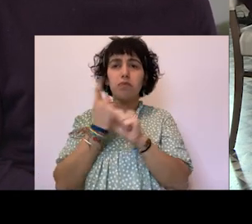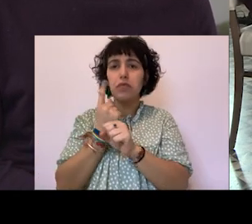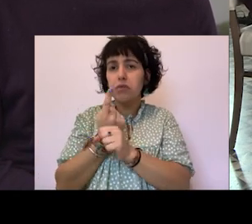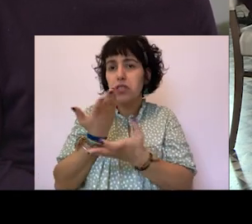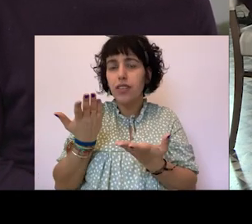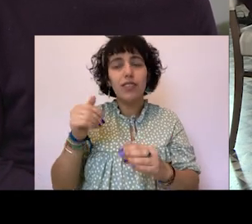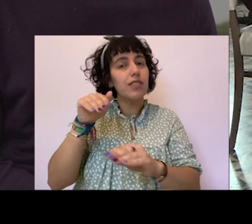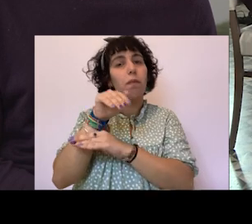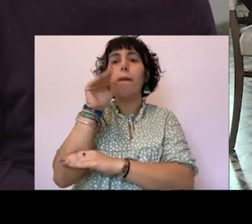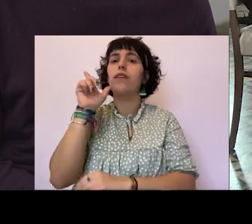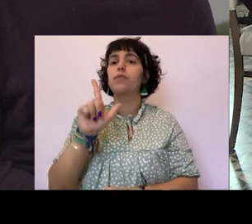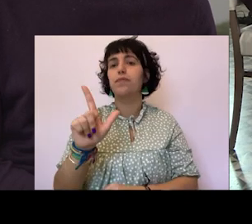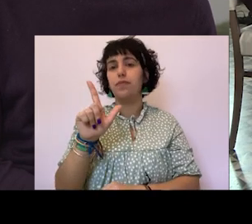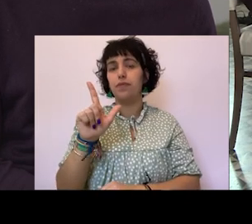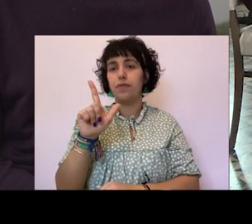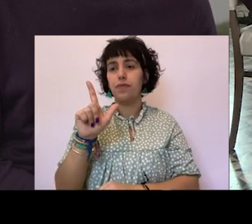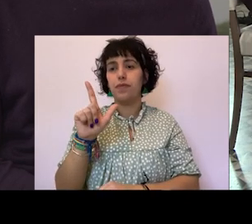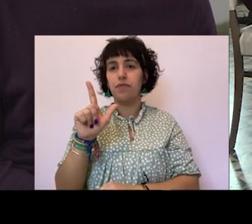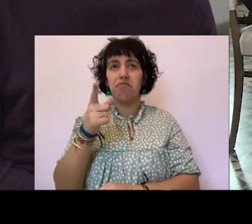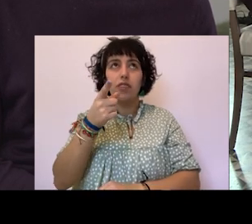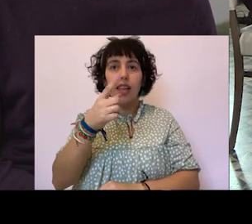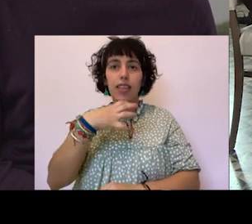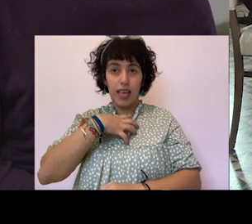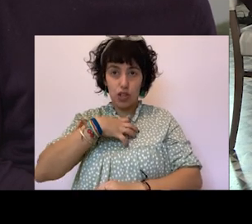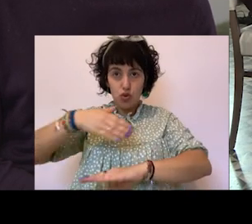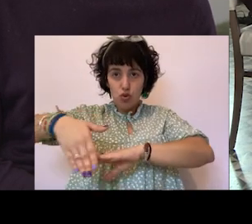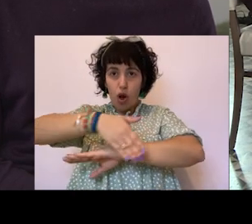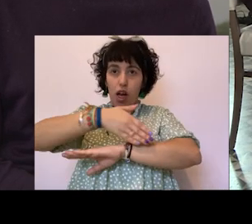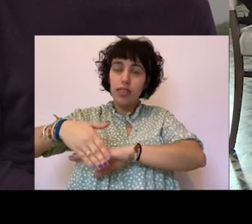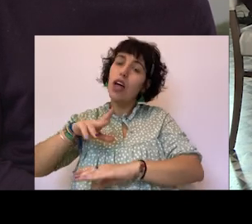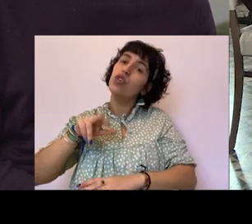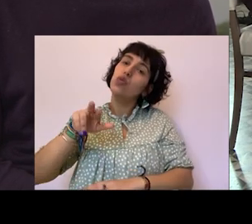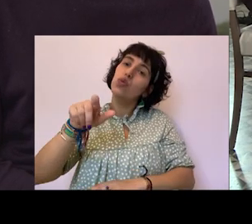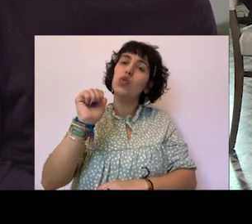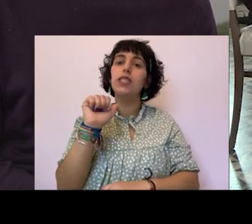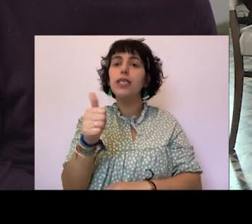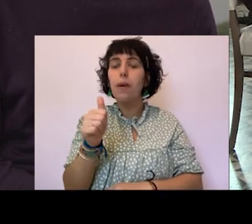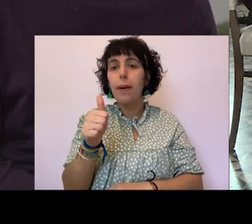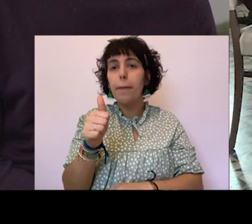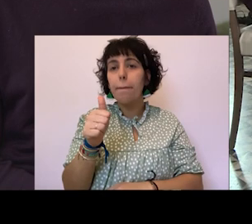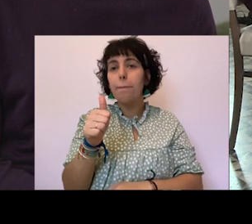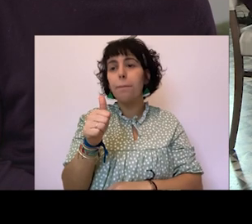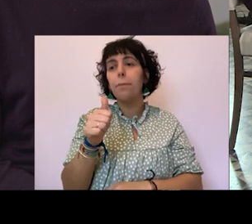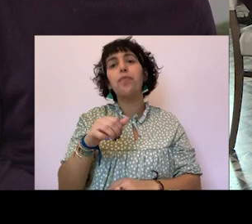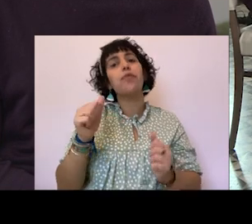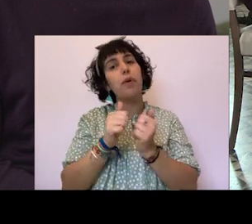Exposing each other when you walk your street, to know you, to do business with you,